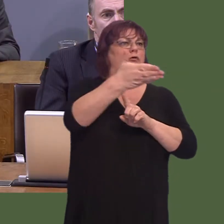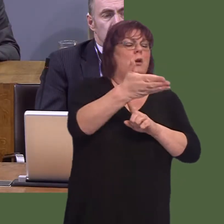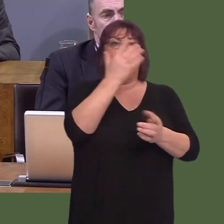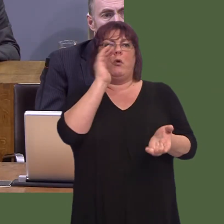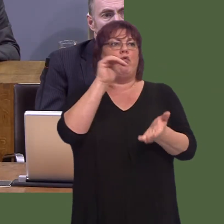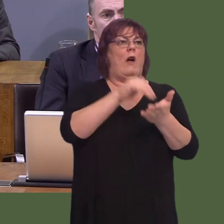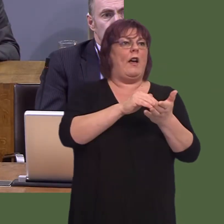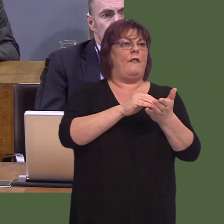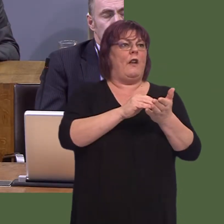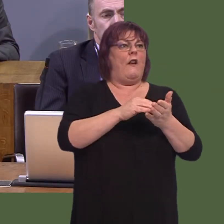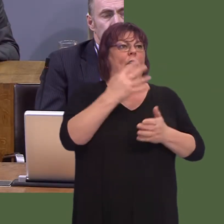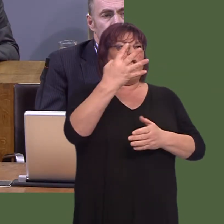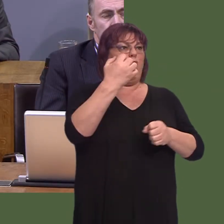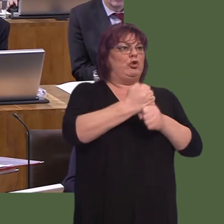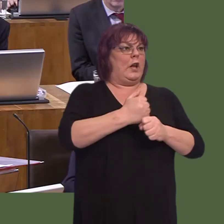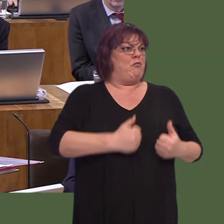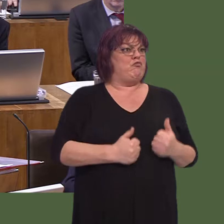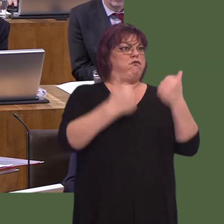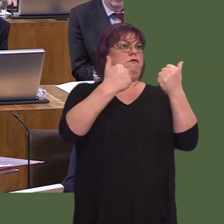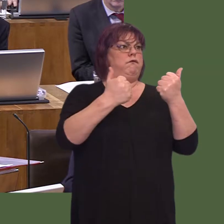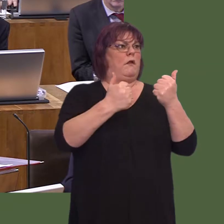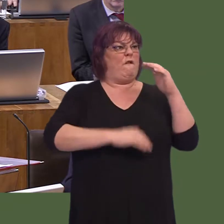there were five bars of 4G available. Why?